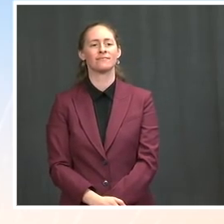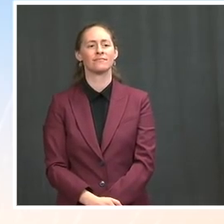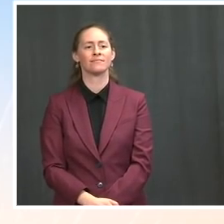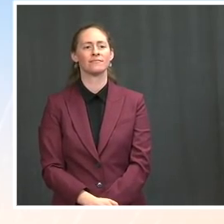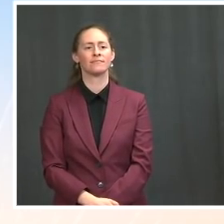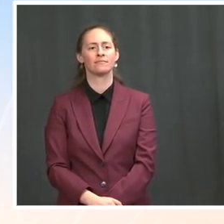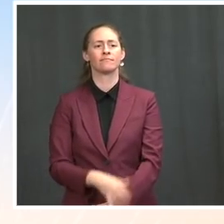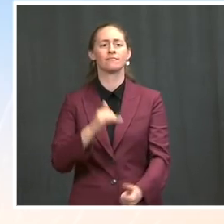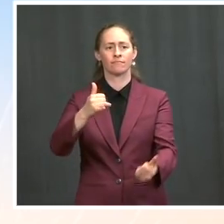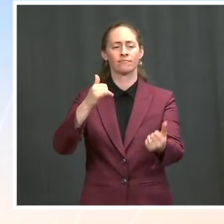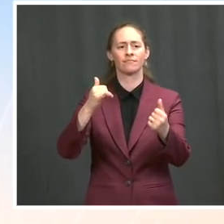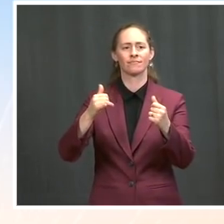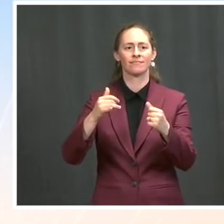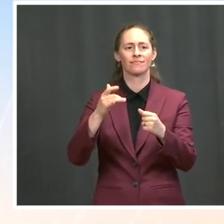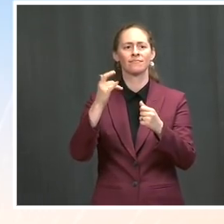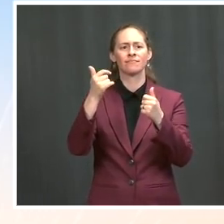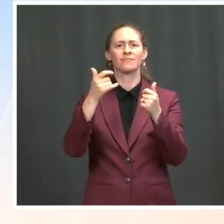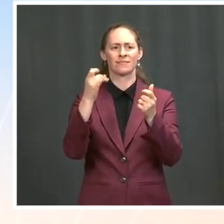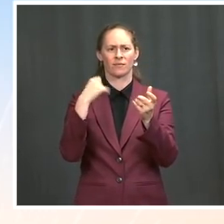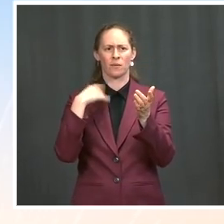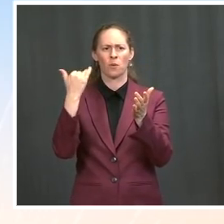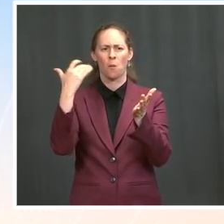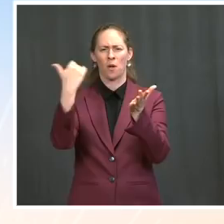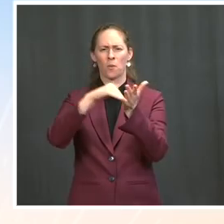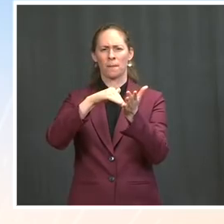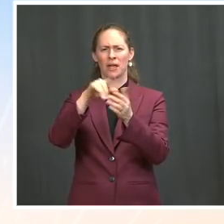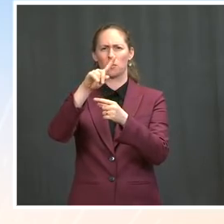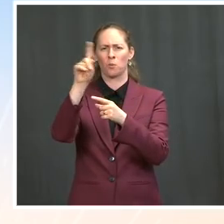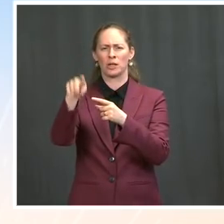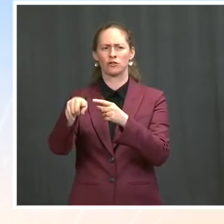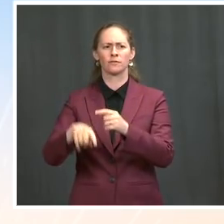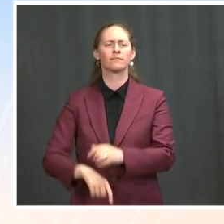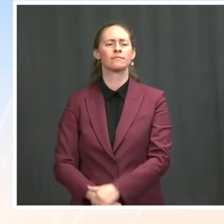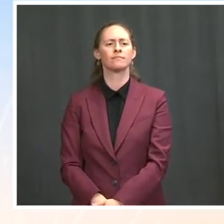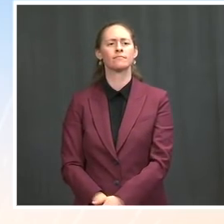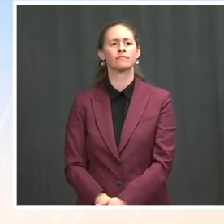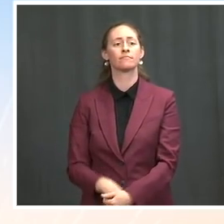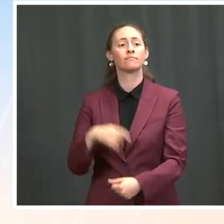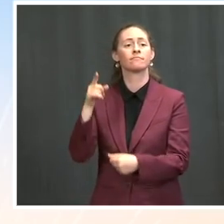I'd like to repeat his question: The U.S. Supreme Court decision in City of Philadelphia v.